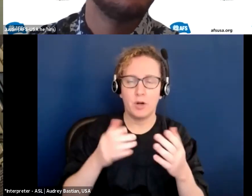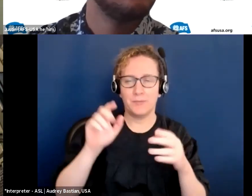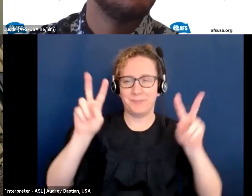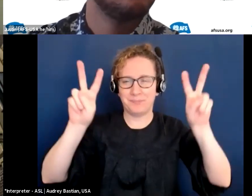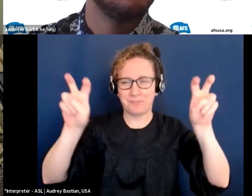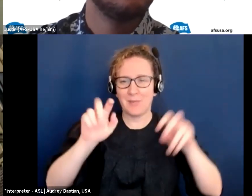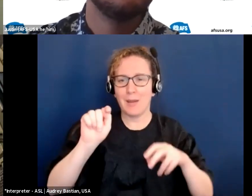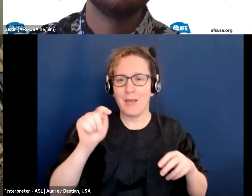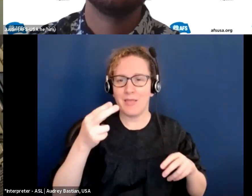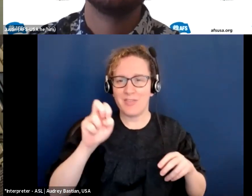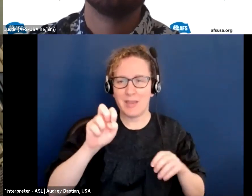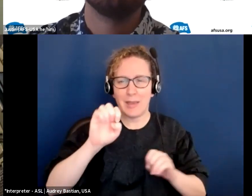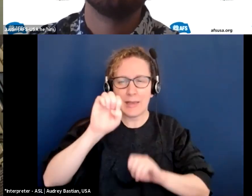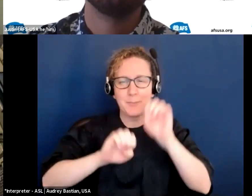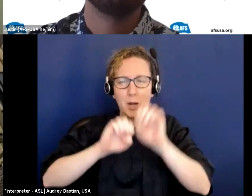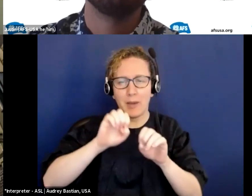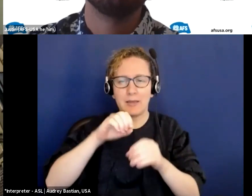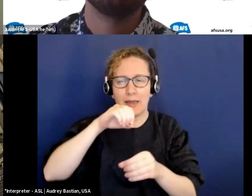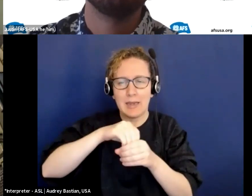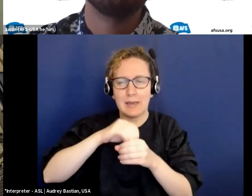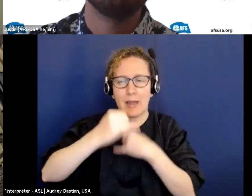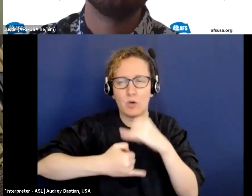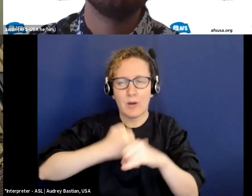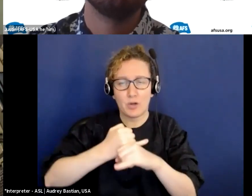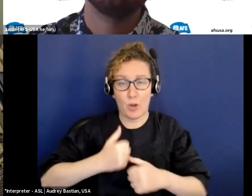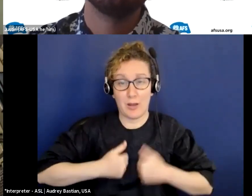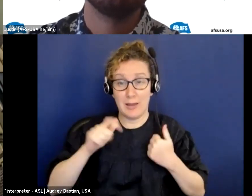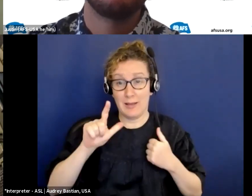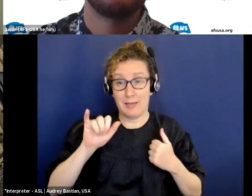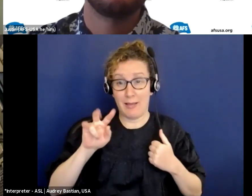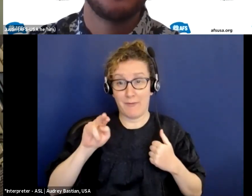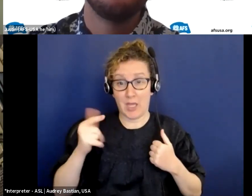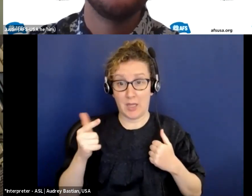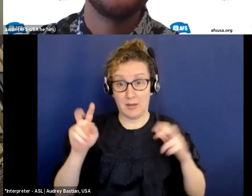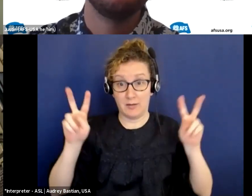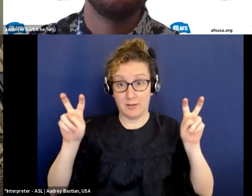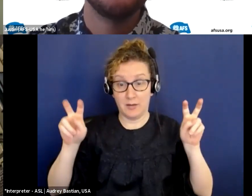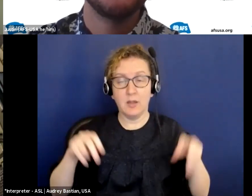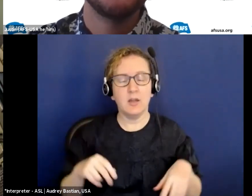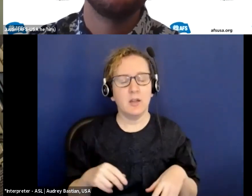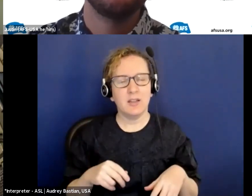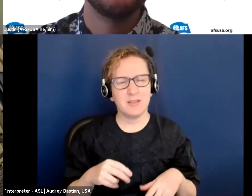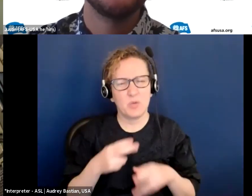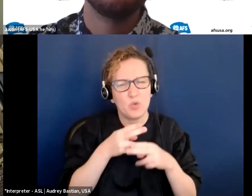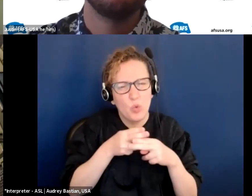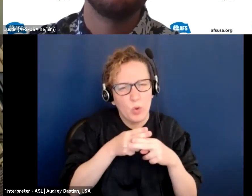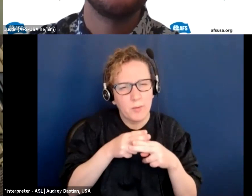living that is a short term program for high school students in the US and we also have